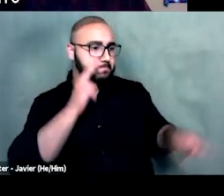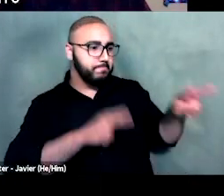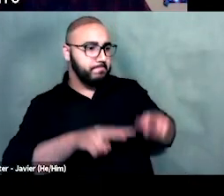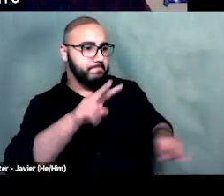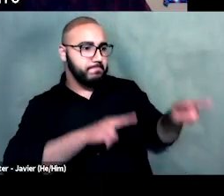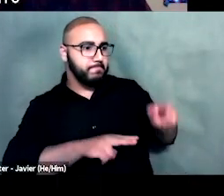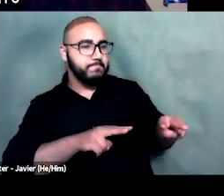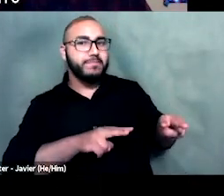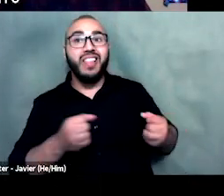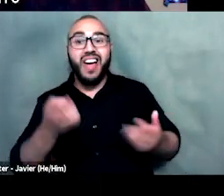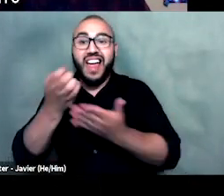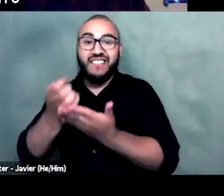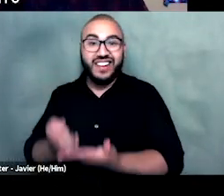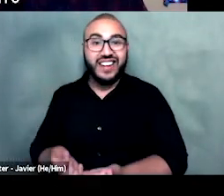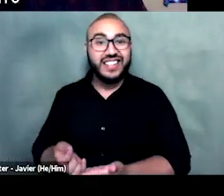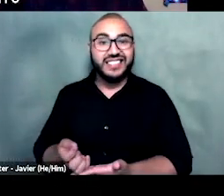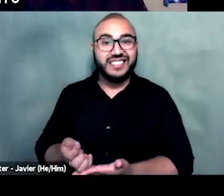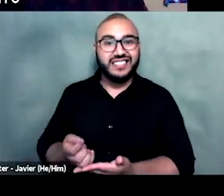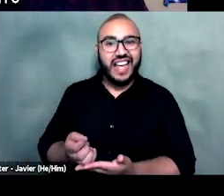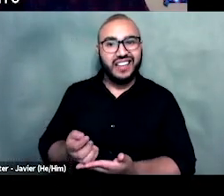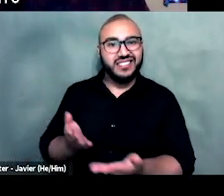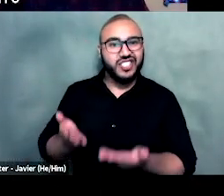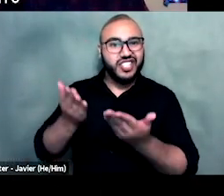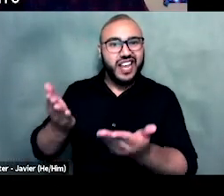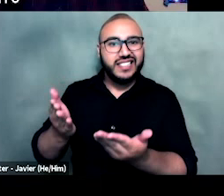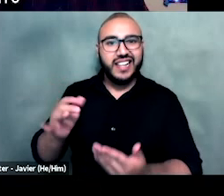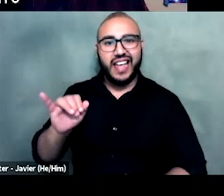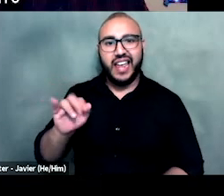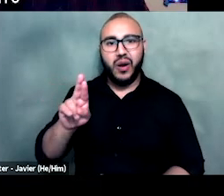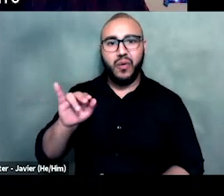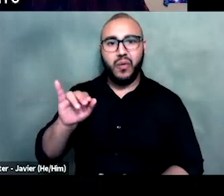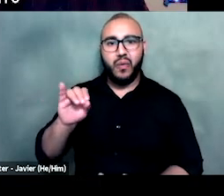that that suggests that. So when I teach this to my students, I don't tell them that we